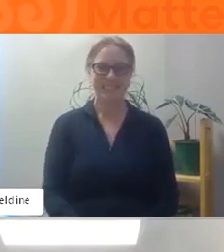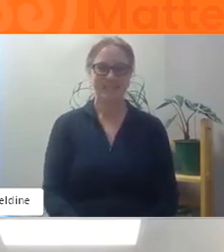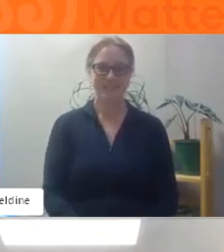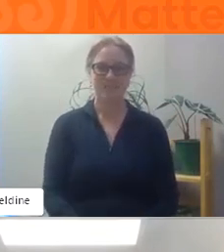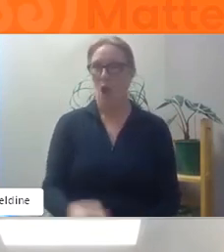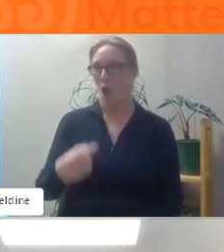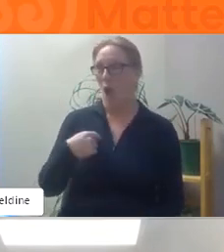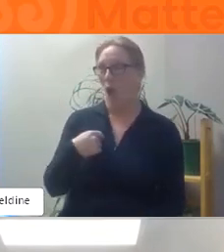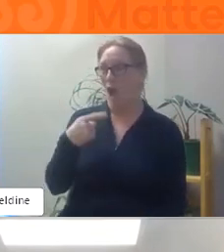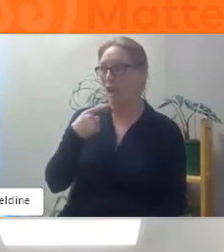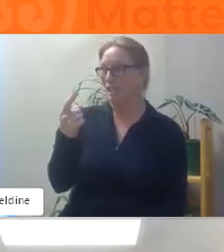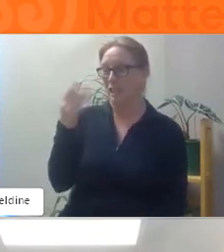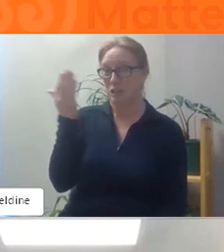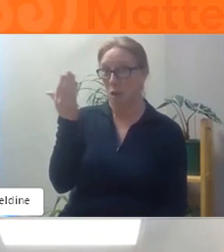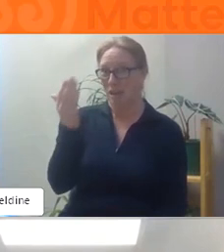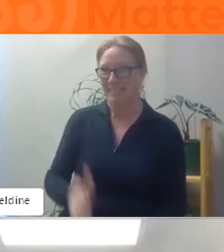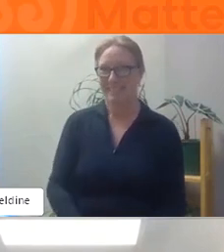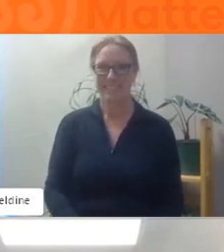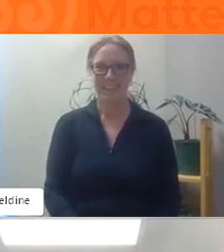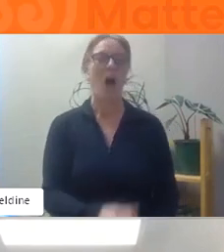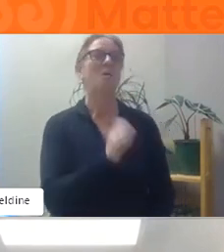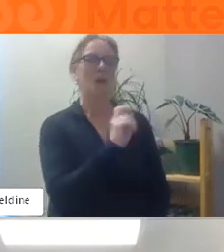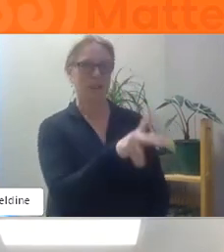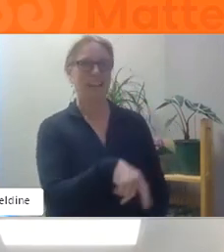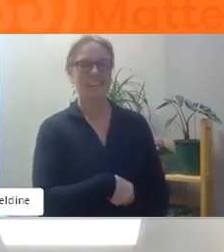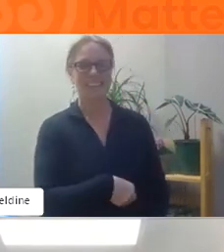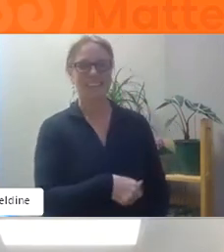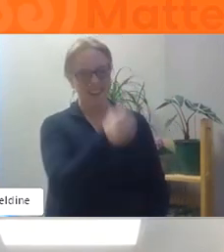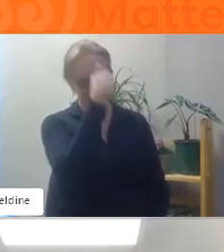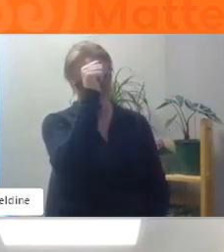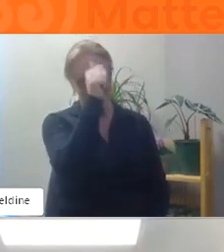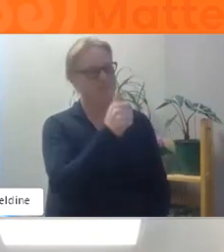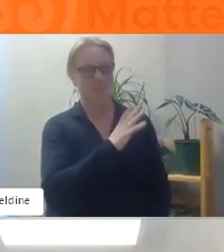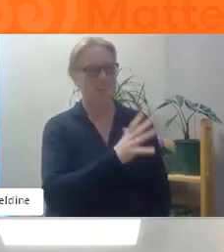said sorry. Oh okay. No you're fine, this was for my audio, not